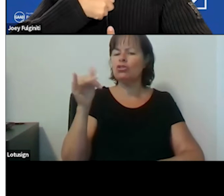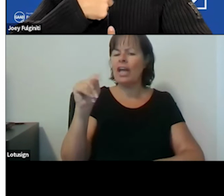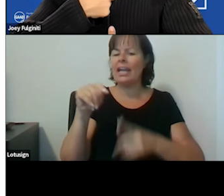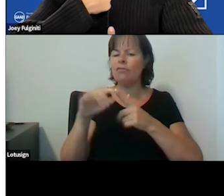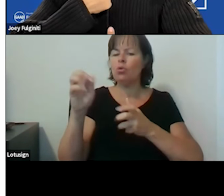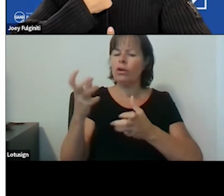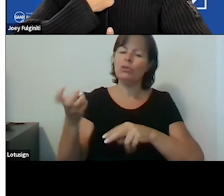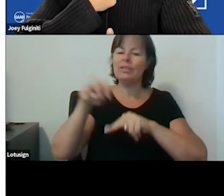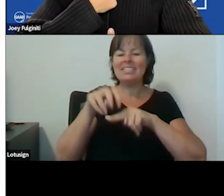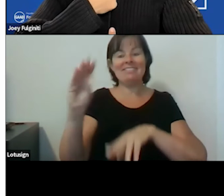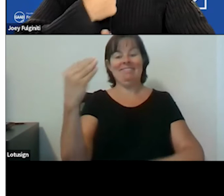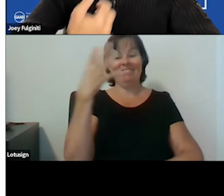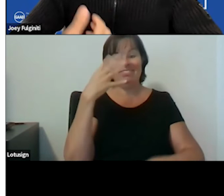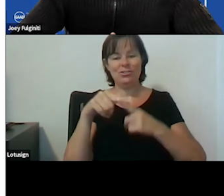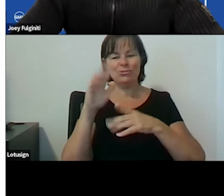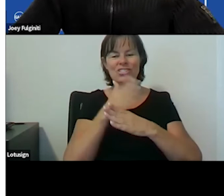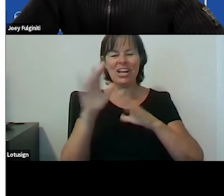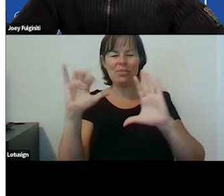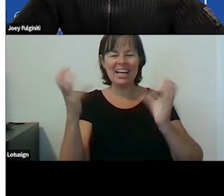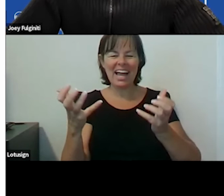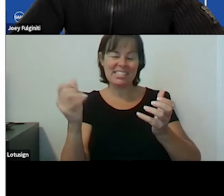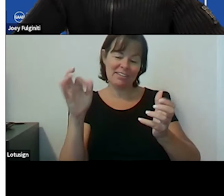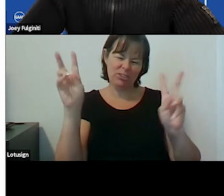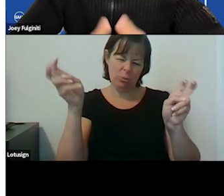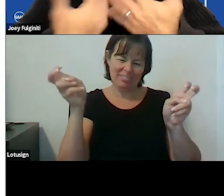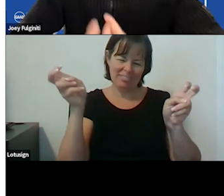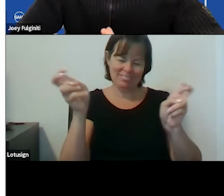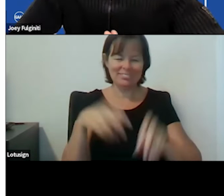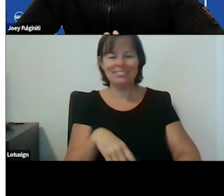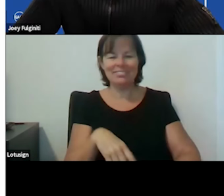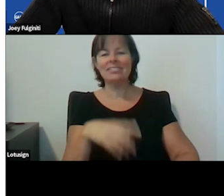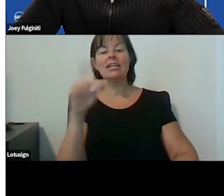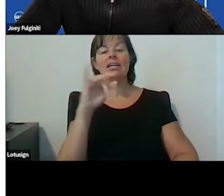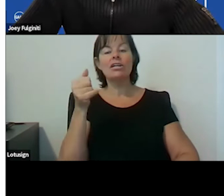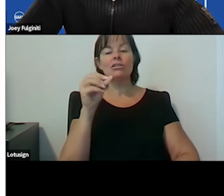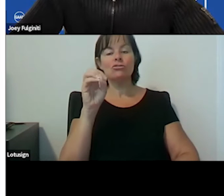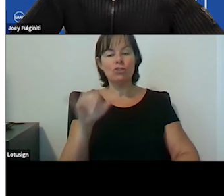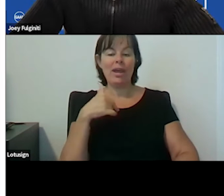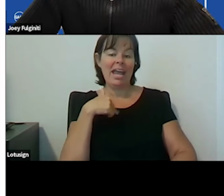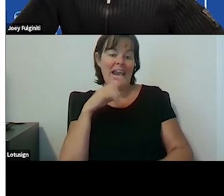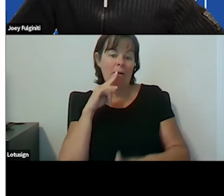the class if you will yeah this is something that again I'm new to I'm new to this but as a designer